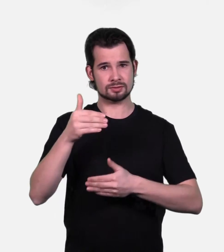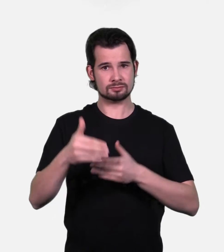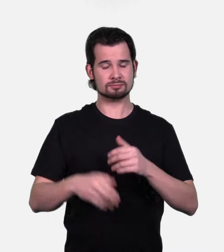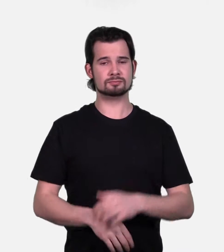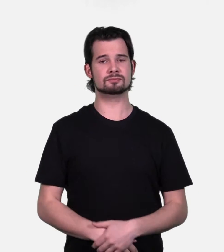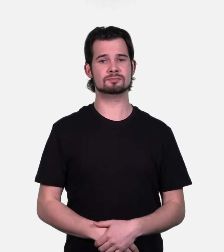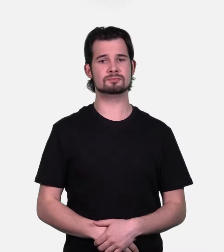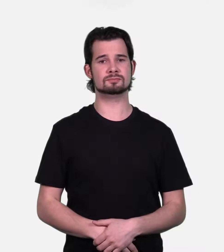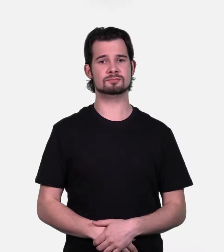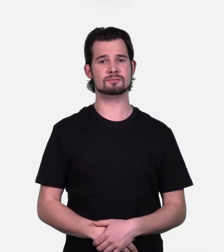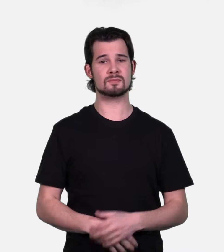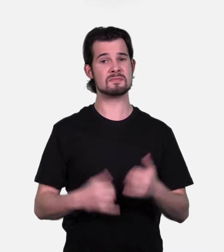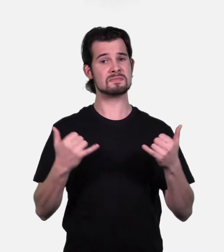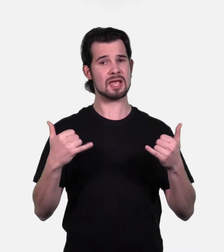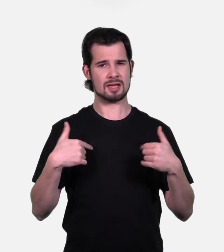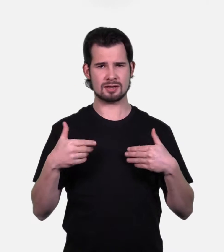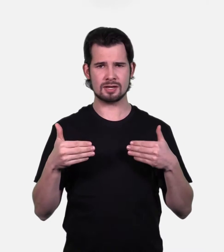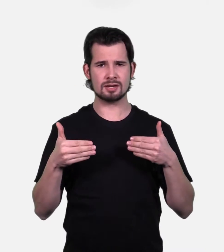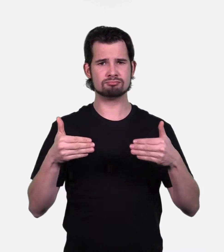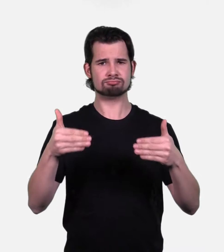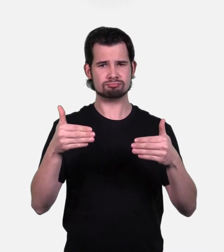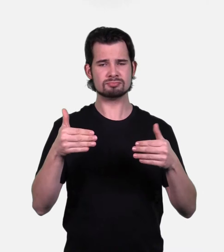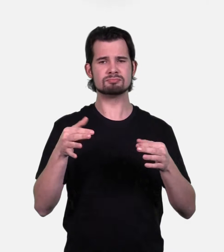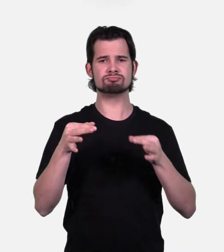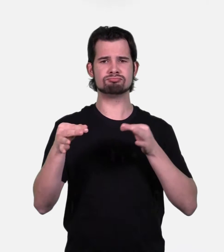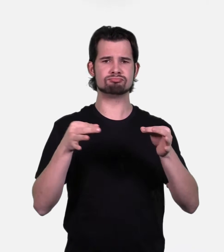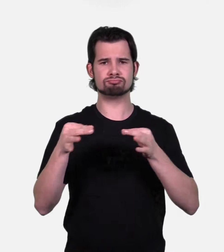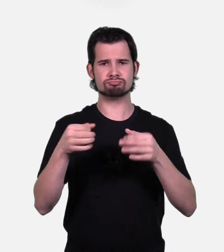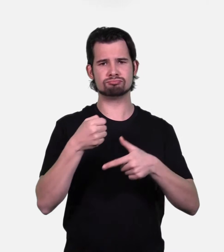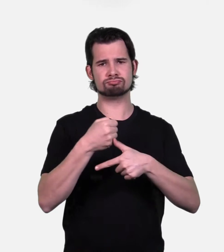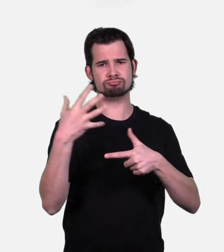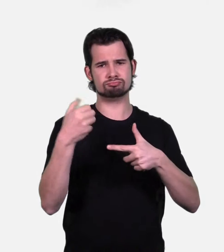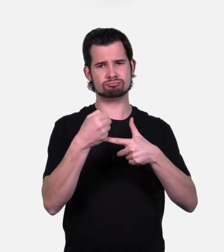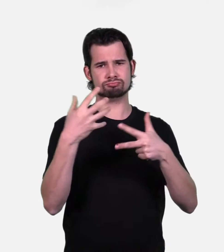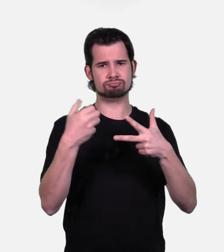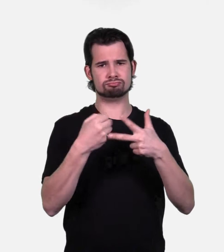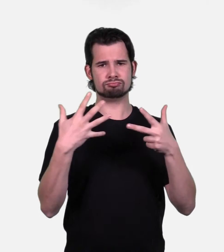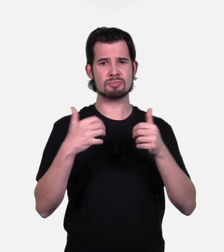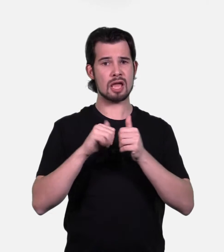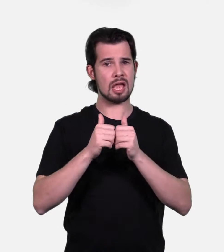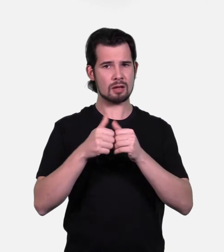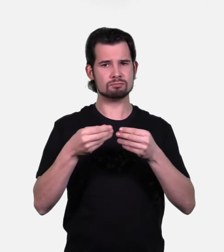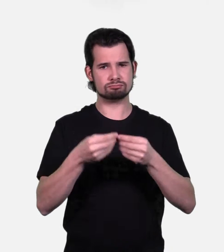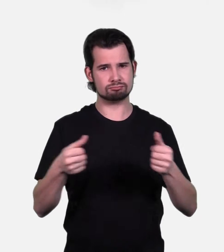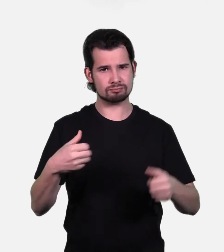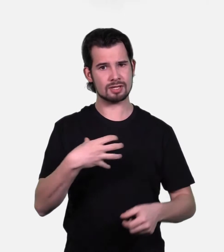Now I will provide a brief explanation of each of the three options for resolving your complaint.